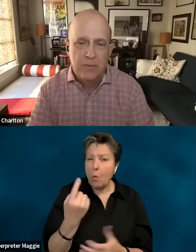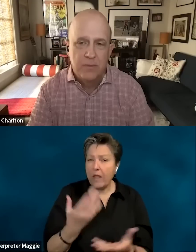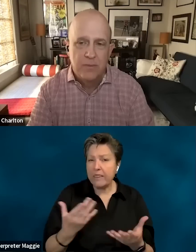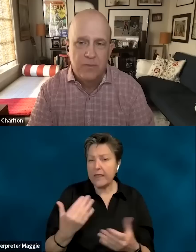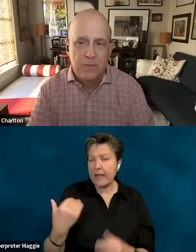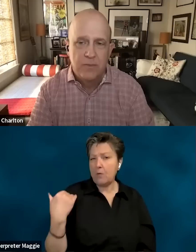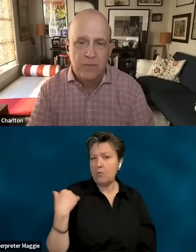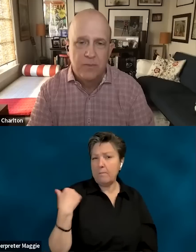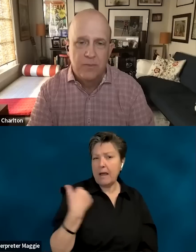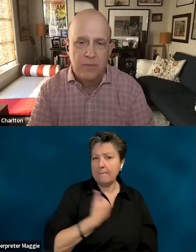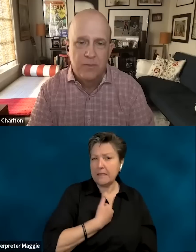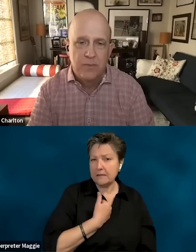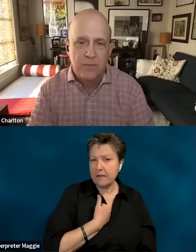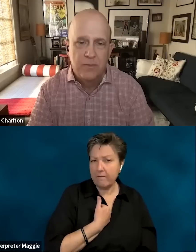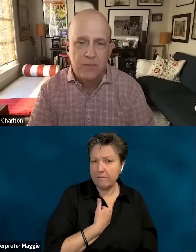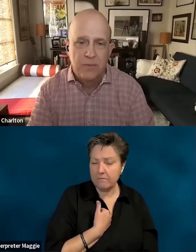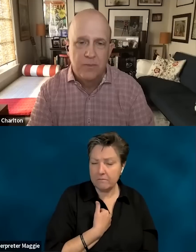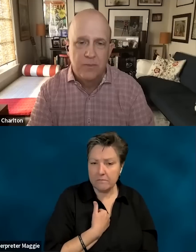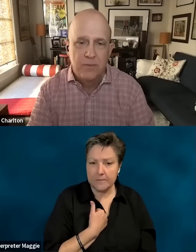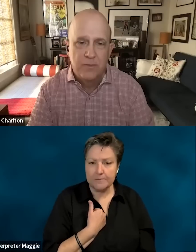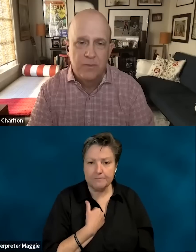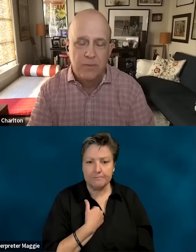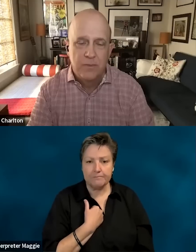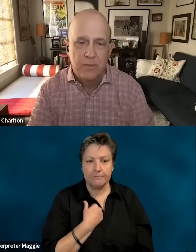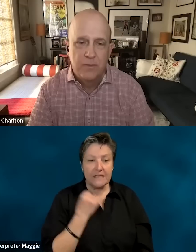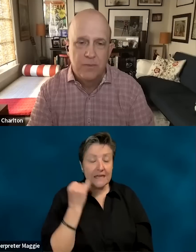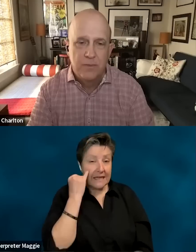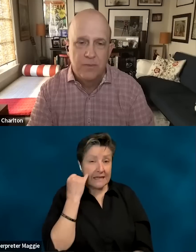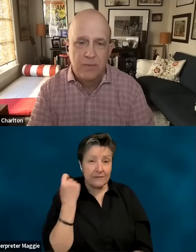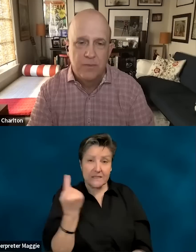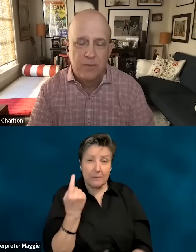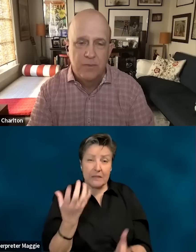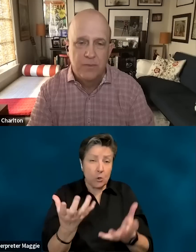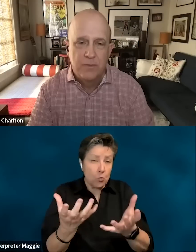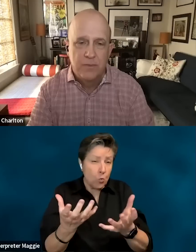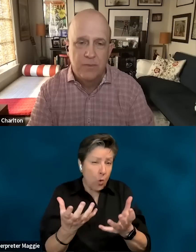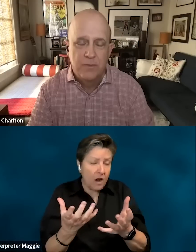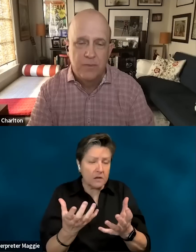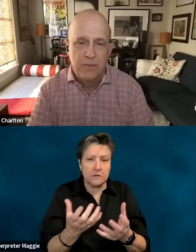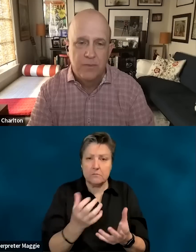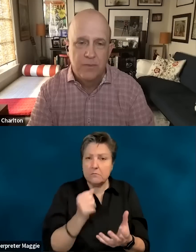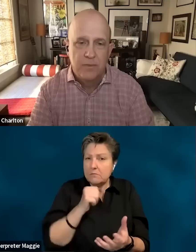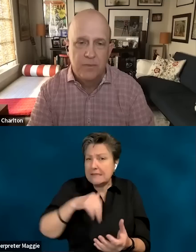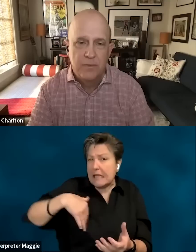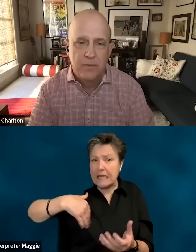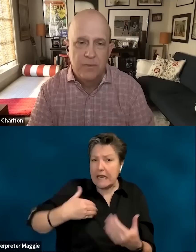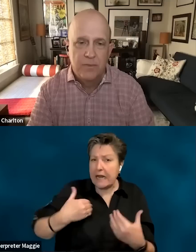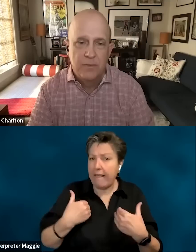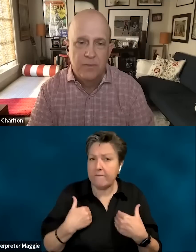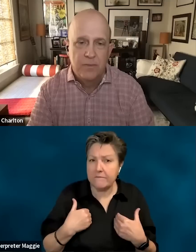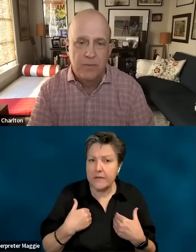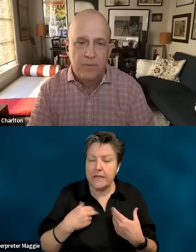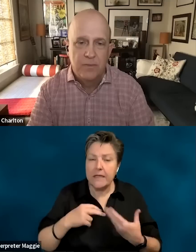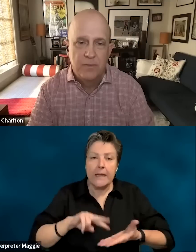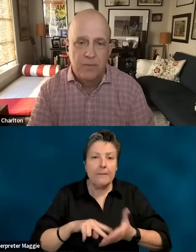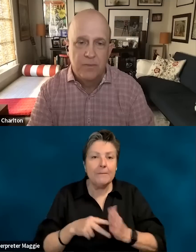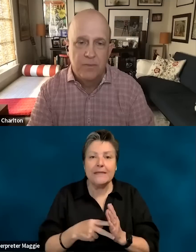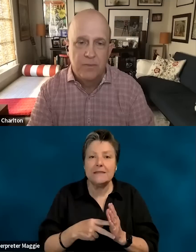is if there's something that you want that you don't have, it just means there's something you don't know.